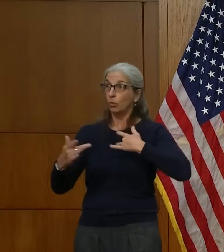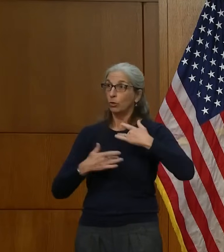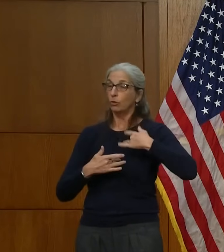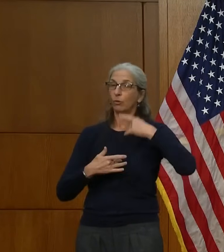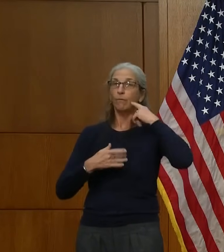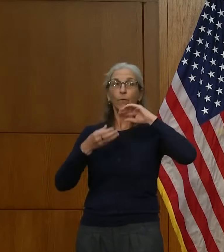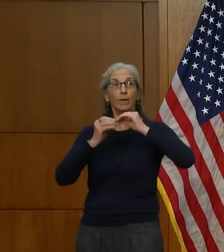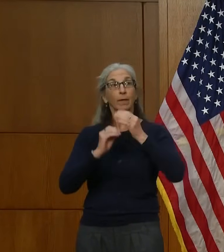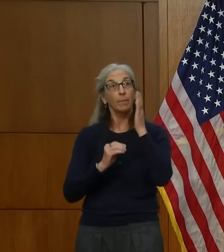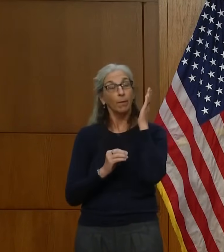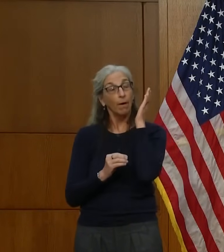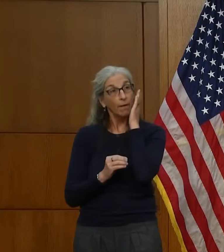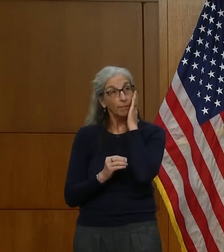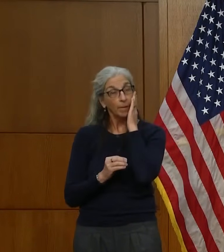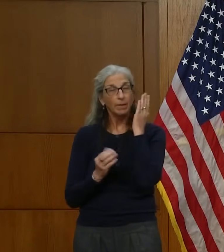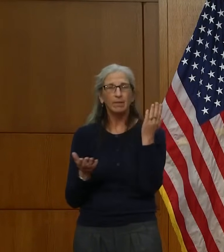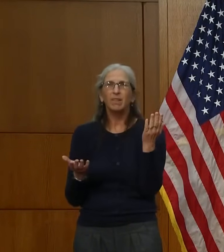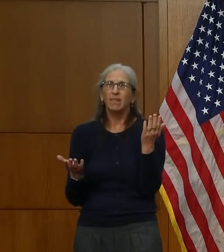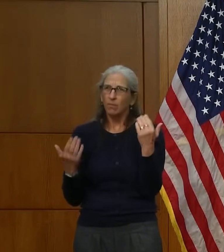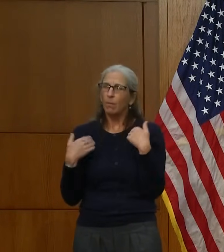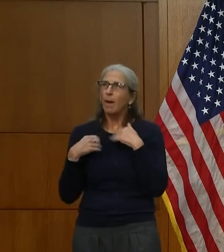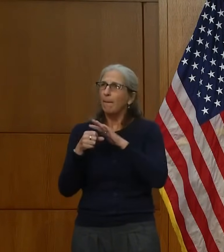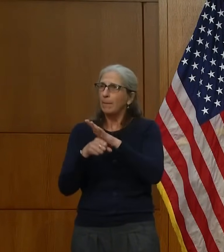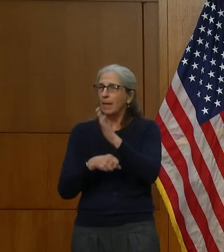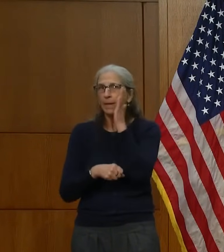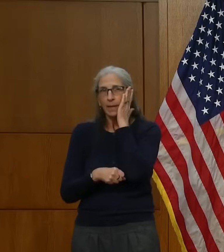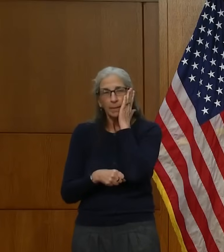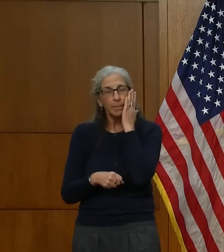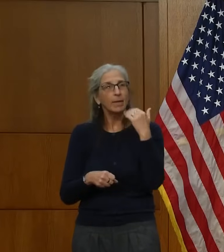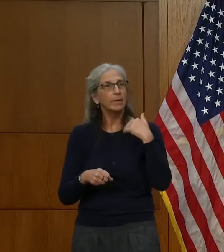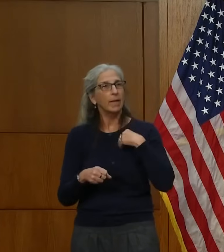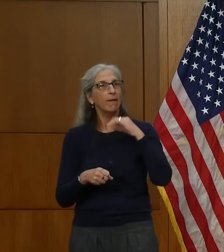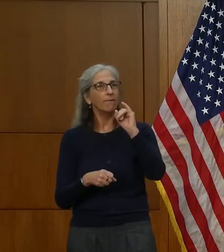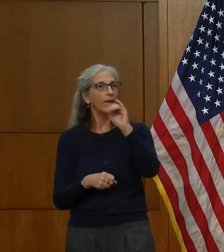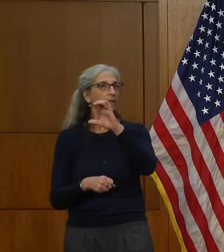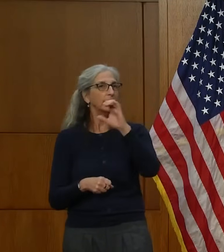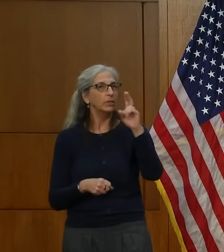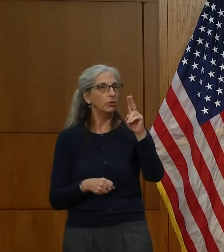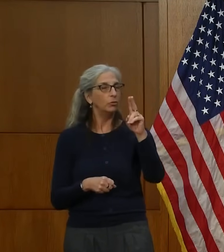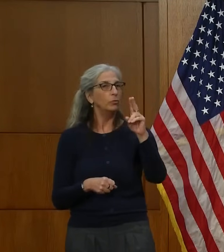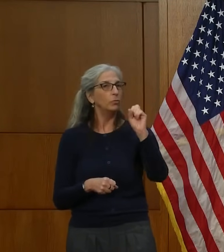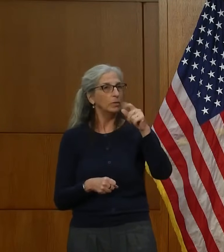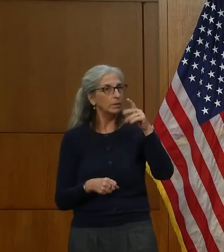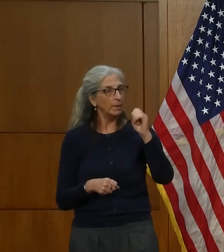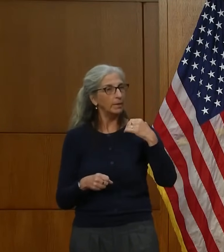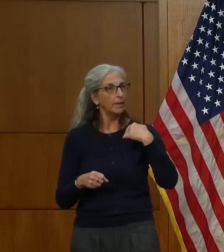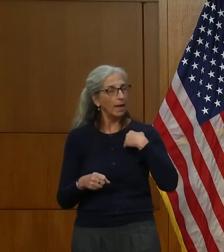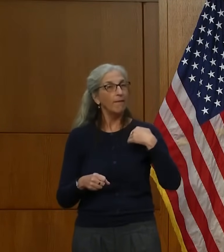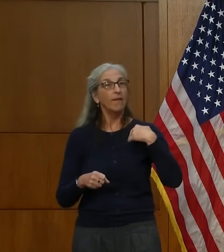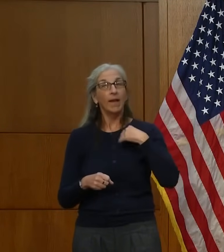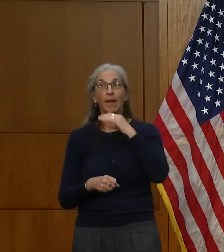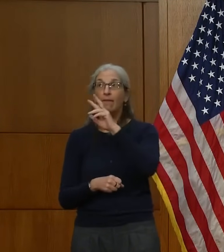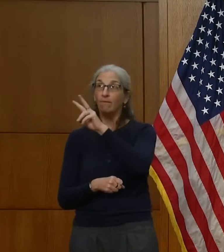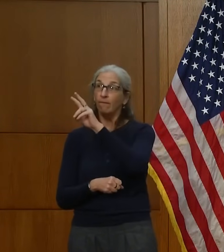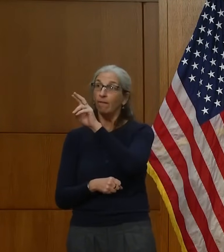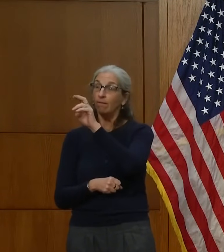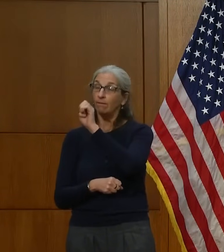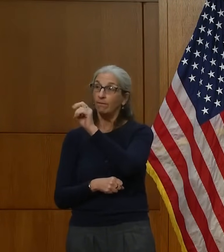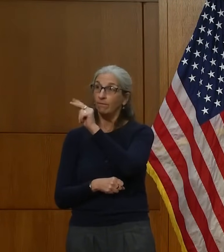THE HOSPITAL, THE LARGEST CONCERN FOR OUR CAPACITY RIGHT NOW IS NOT SO MUCH BED SPACE.